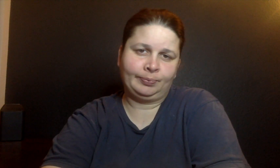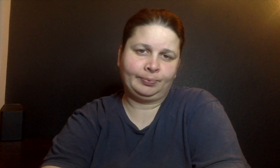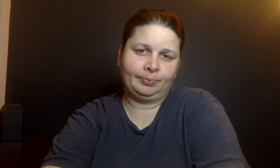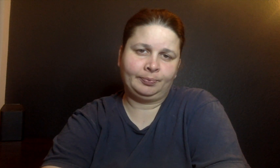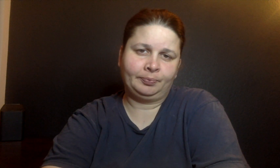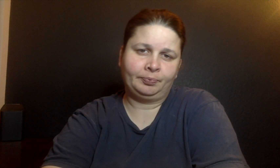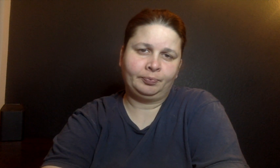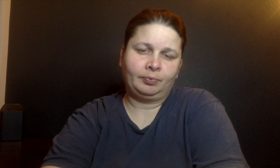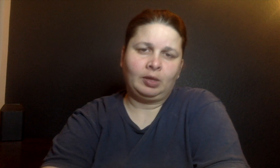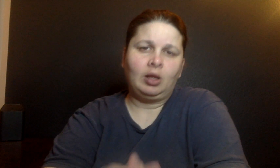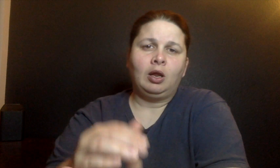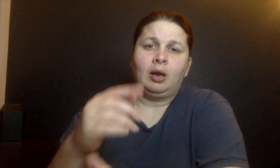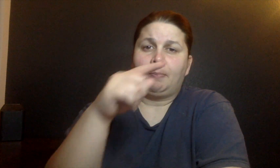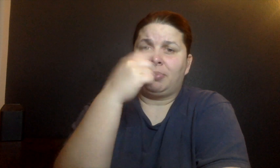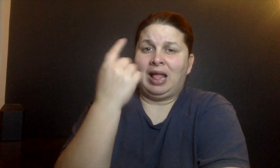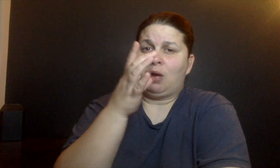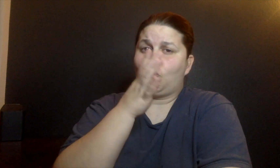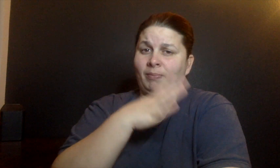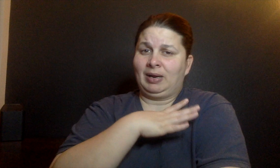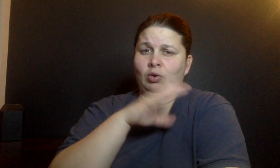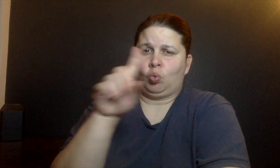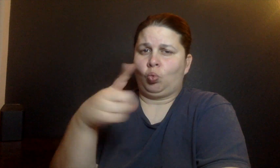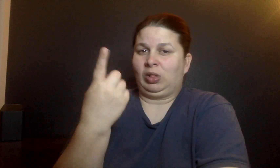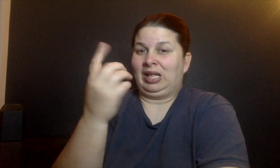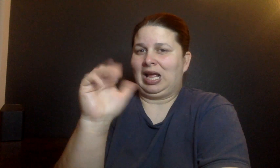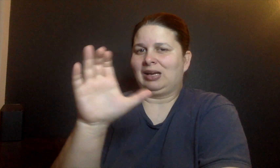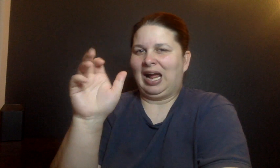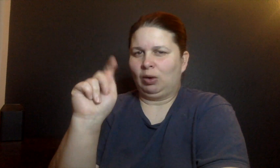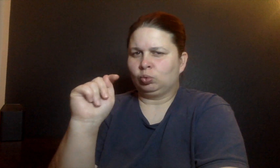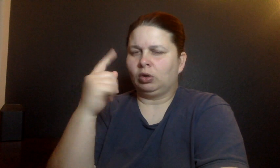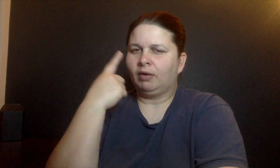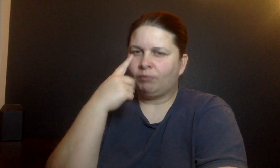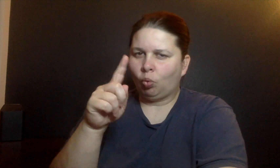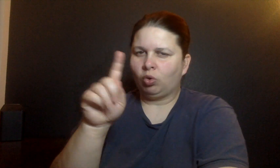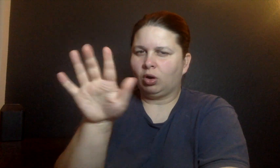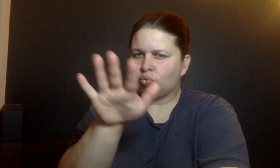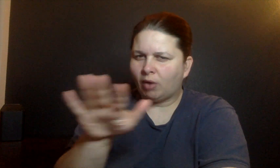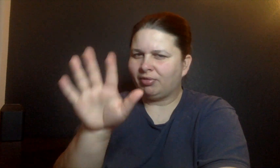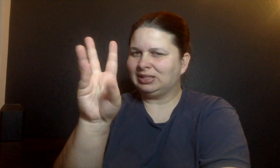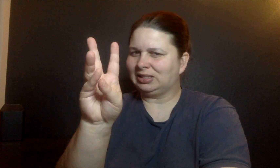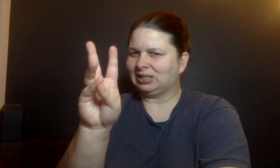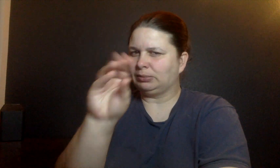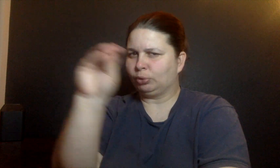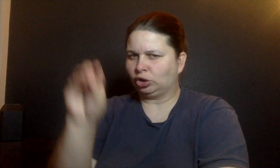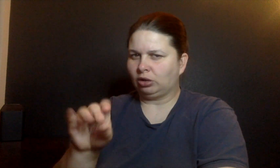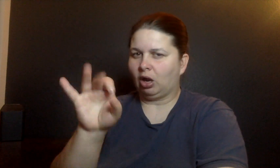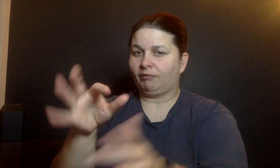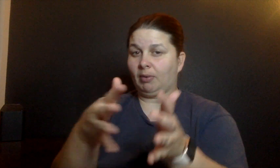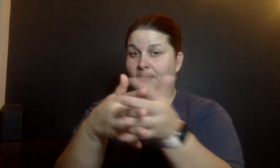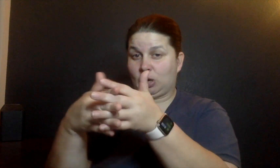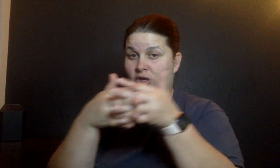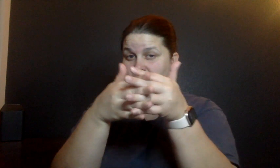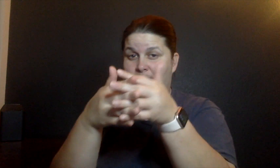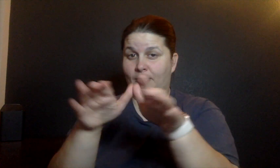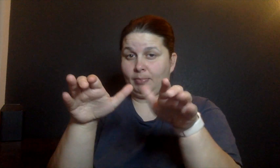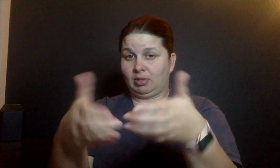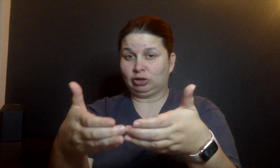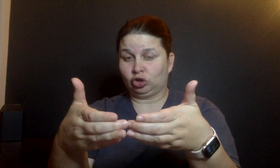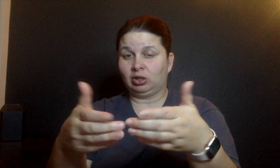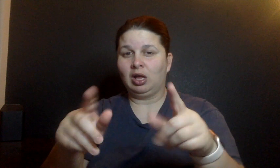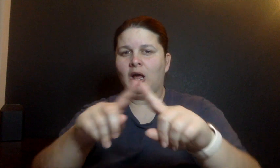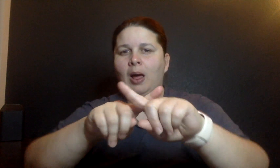Black women only account for roughly six percent of the American population